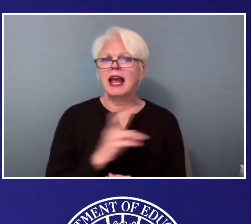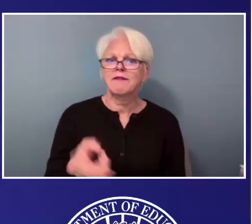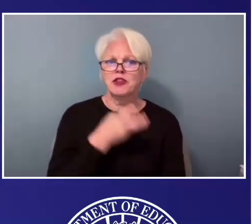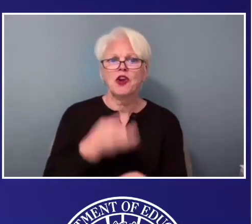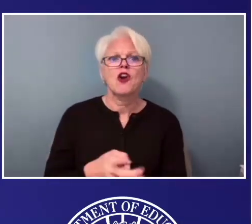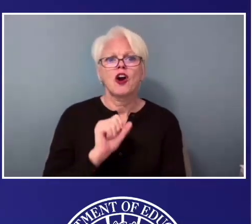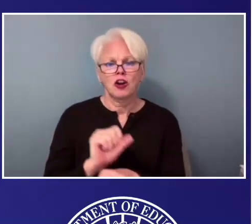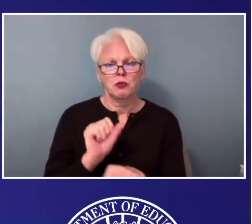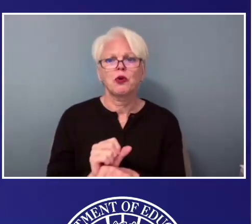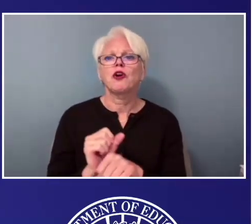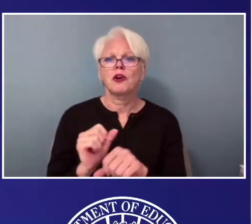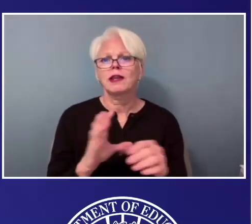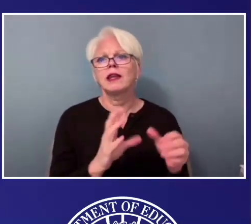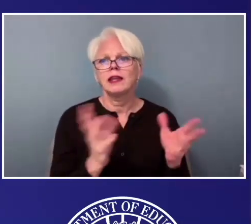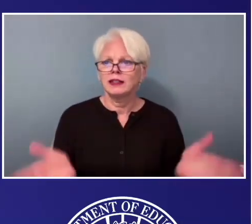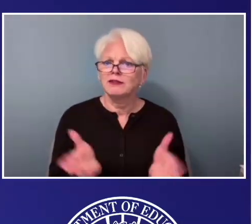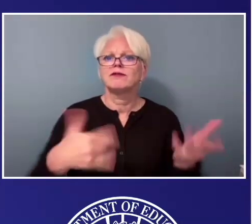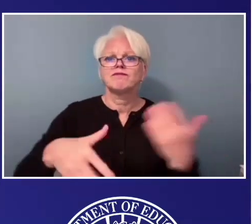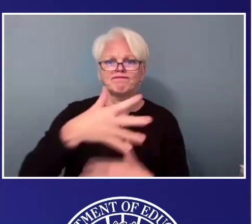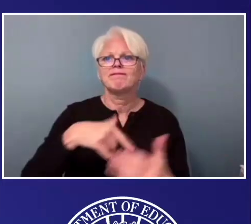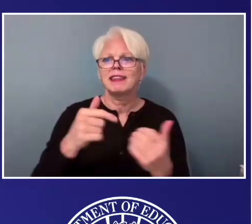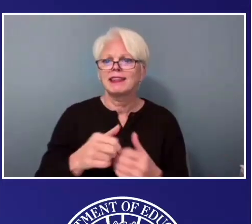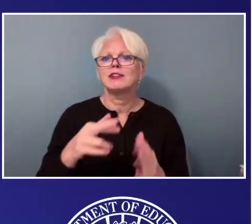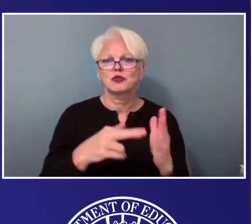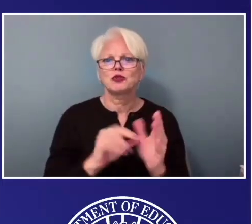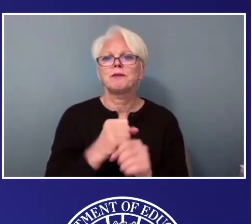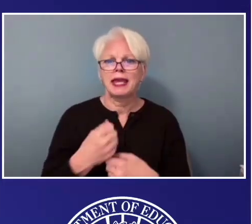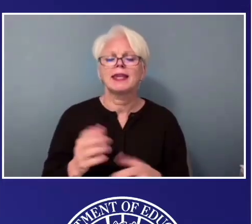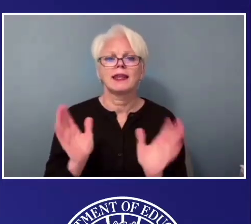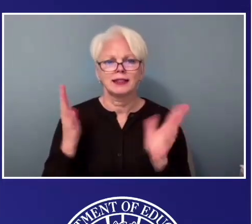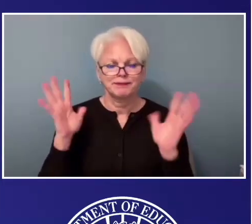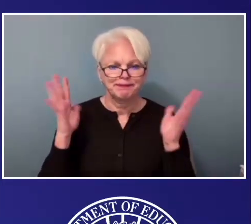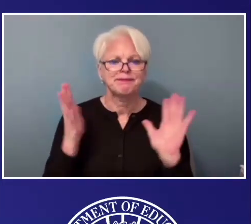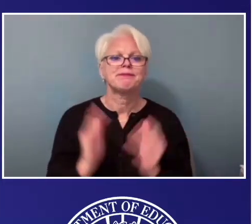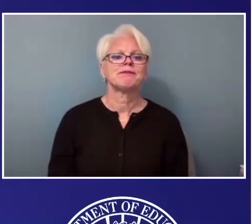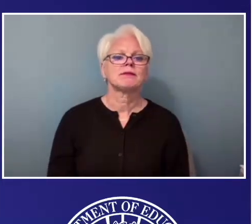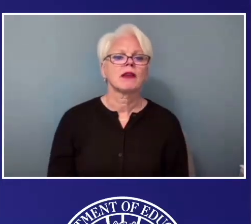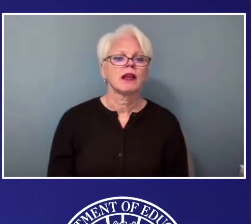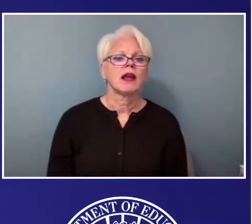this rulemaking. As I mentioned earlier,